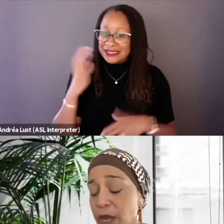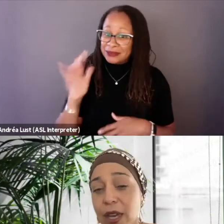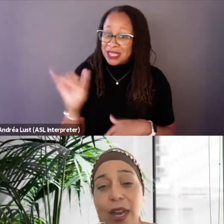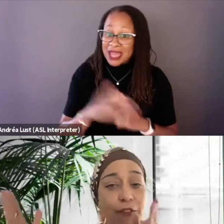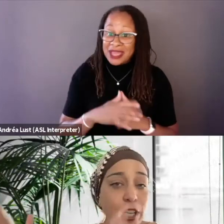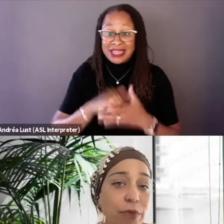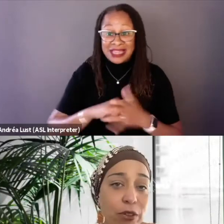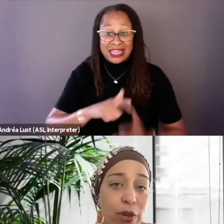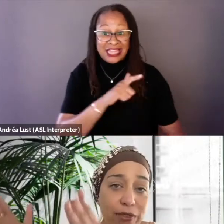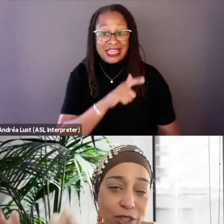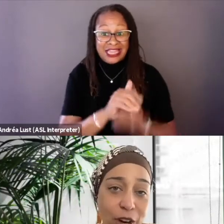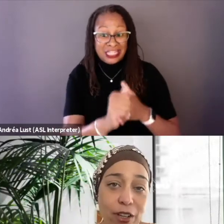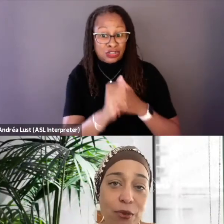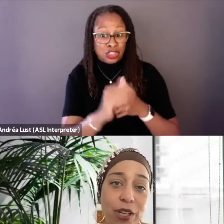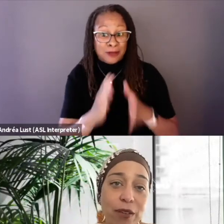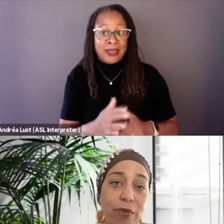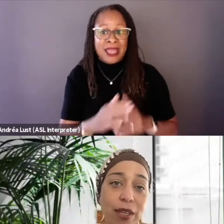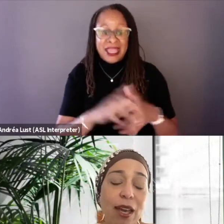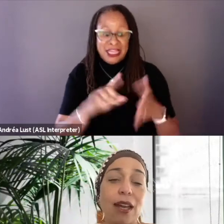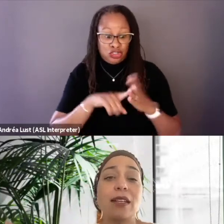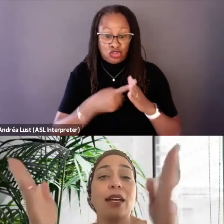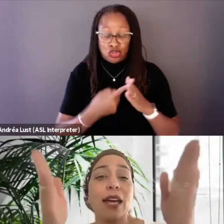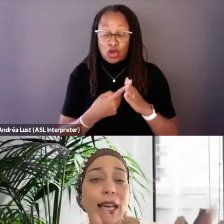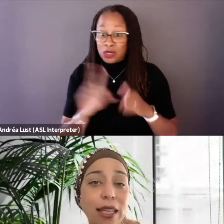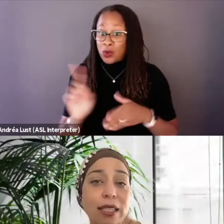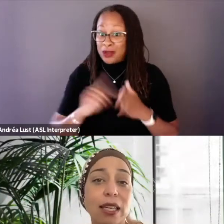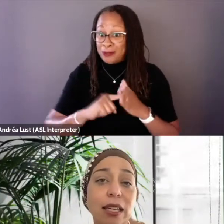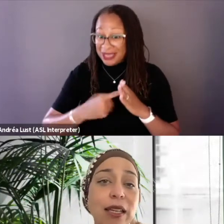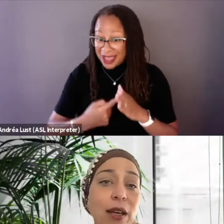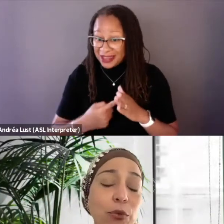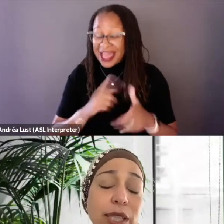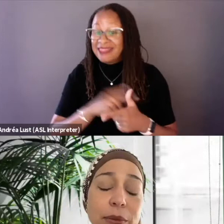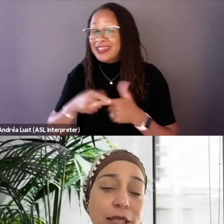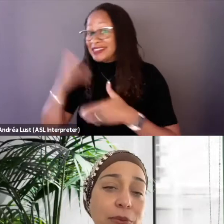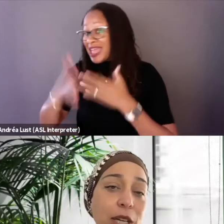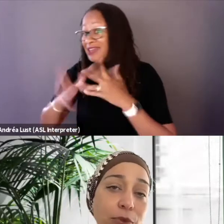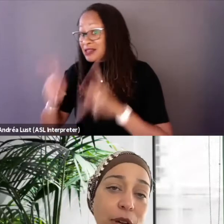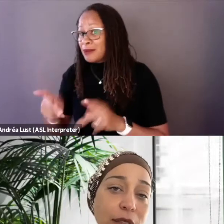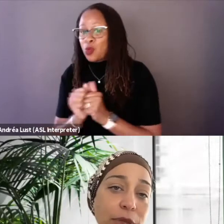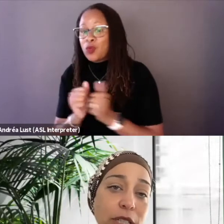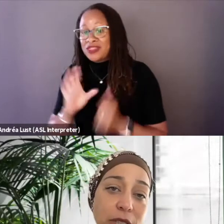and for him to have started where he began and then to end up with the emancipation proclamation